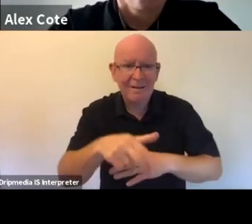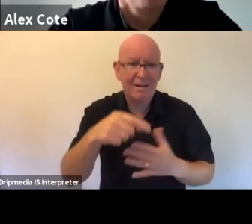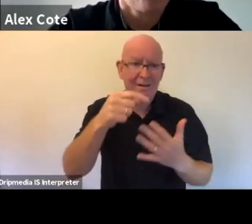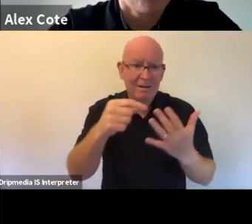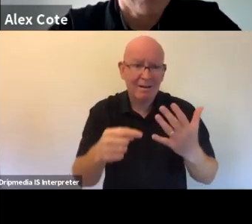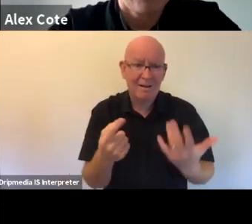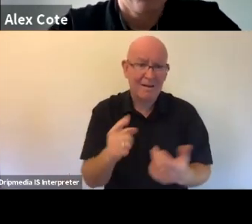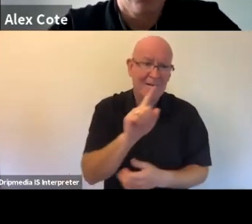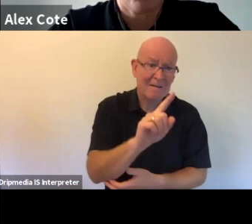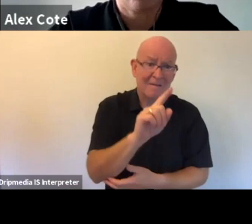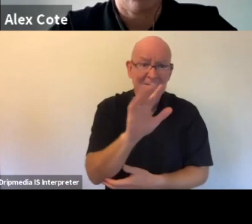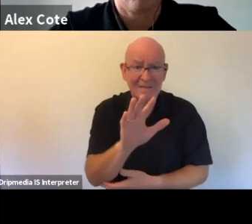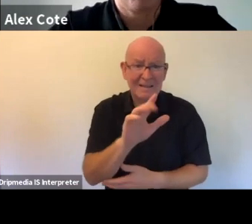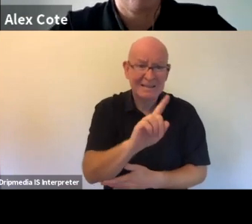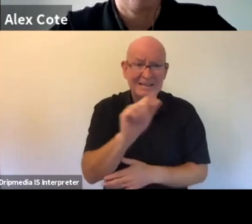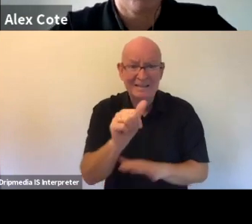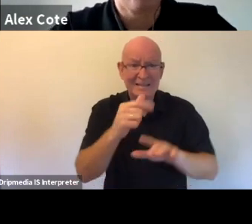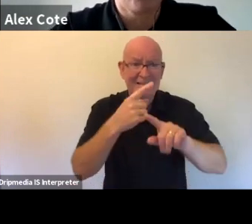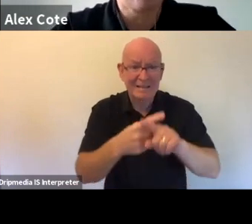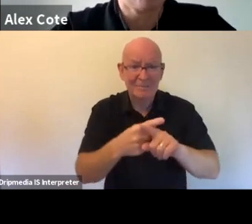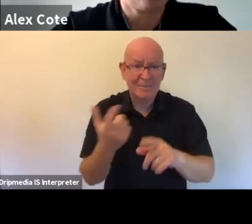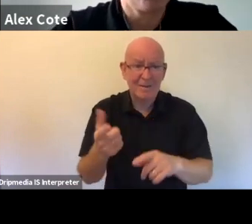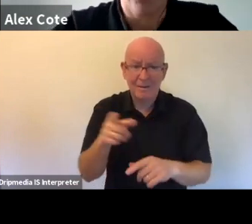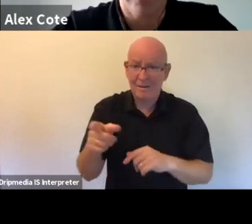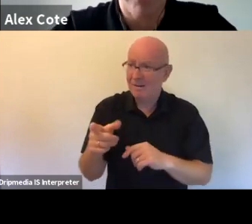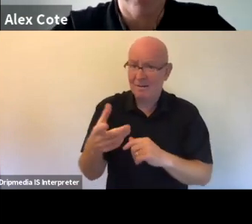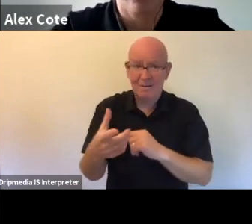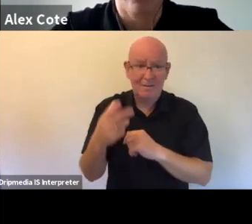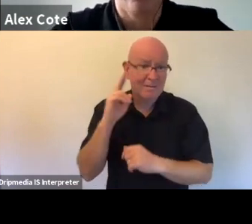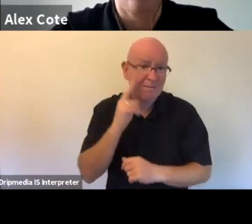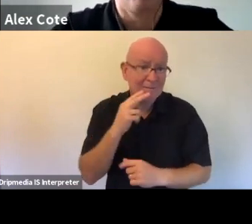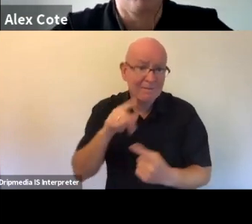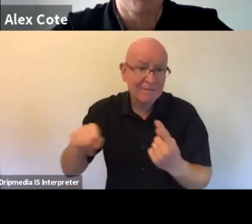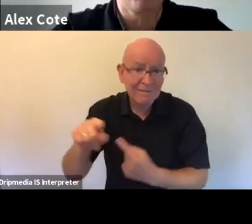covering the costs of accessing healthcare, including rehabilitation and assistive devices.